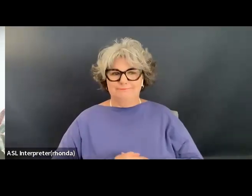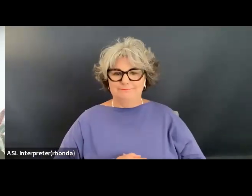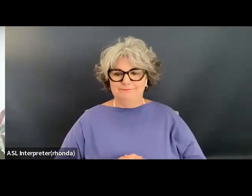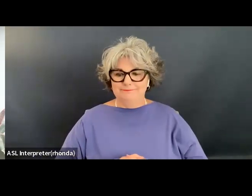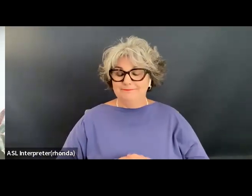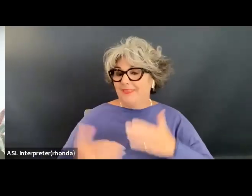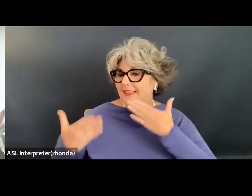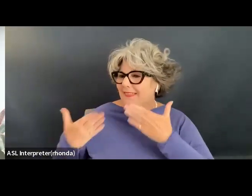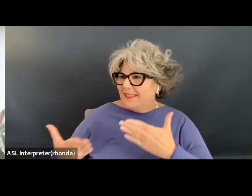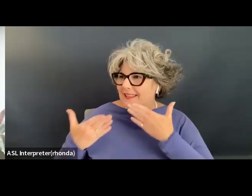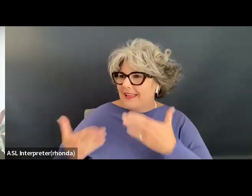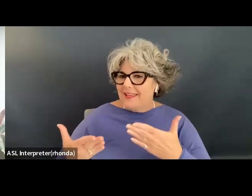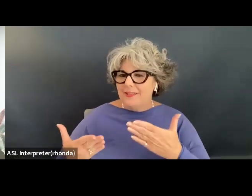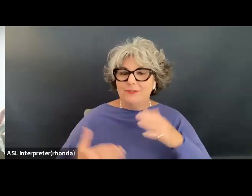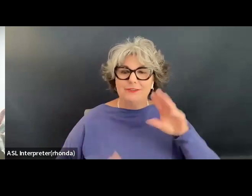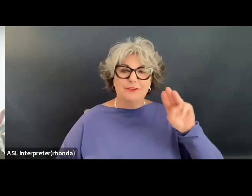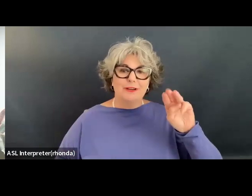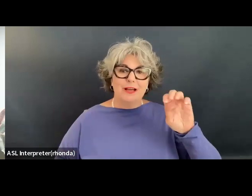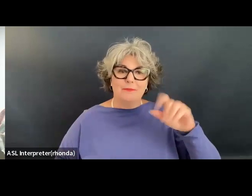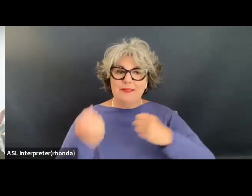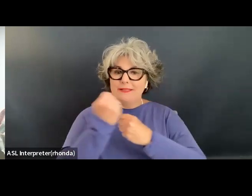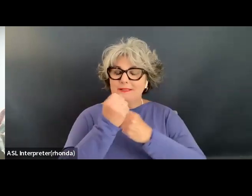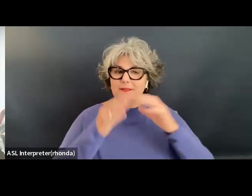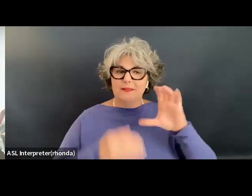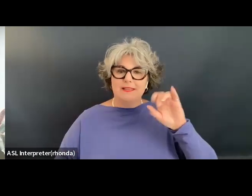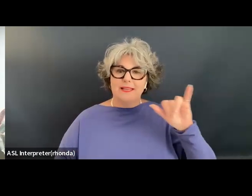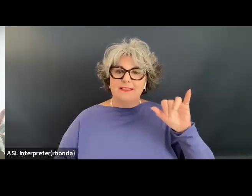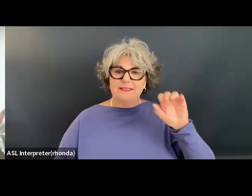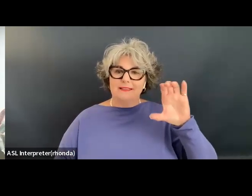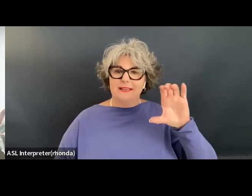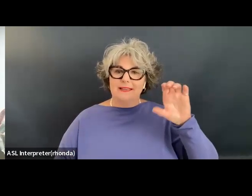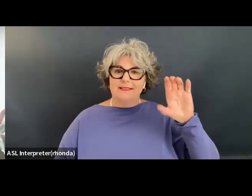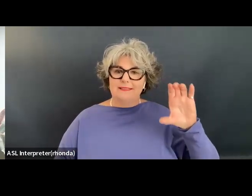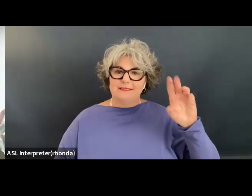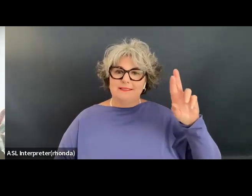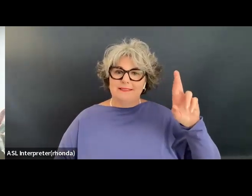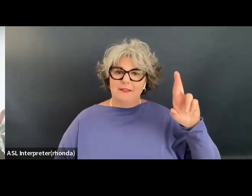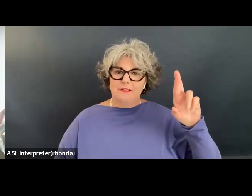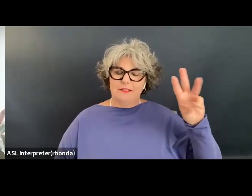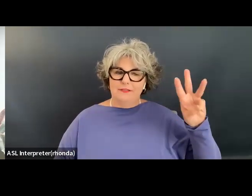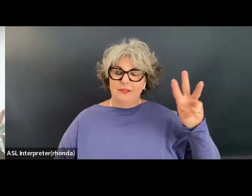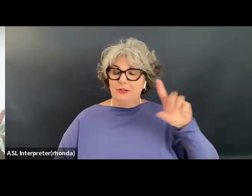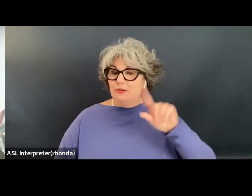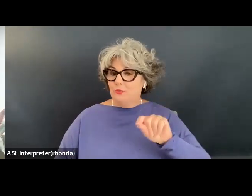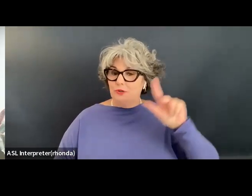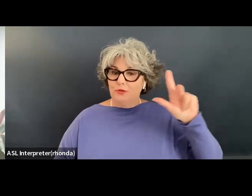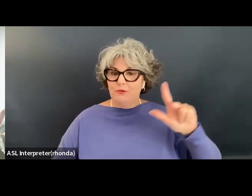Thank you to our media sponsor, KCRW, for sponsoring our 2023 FallDocs.